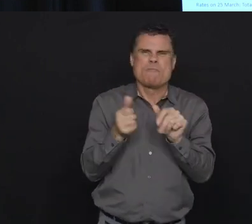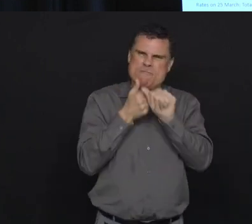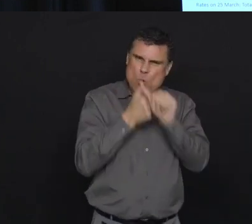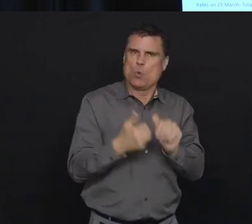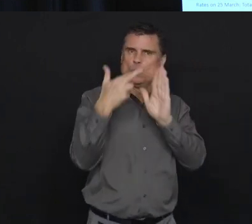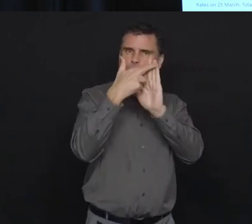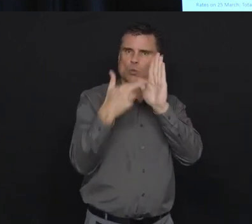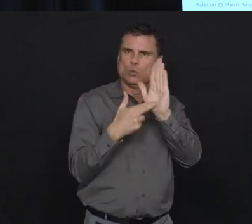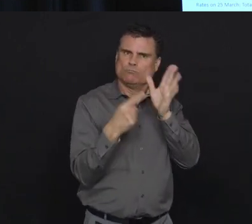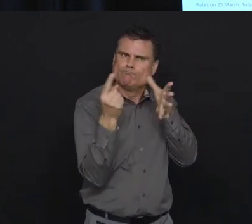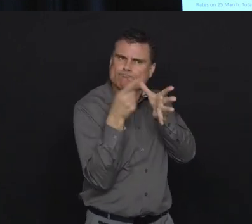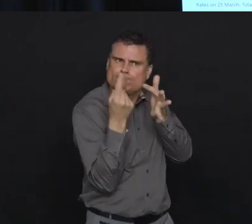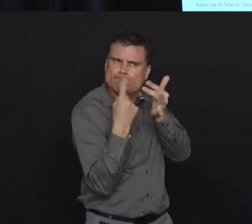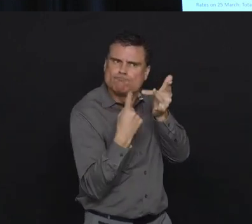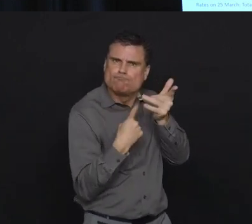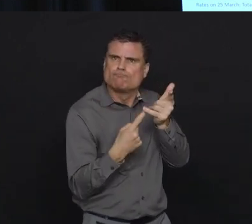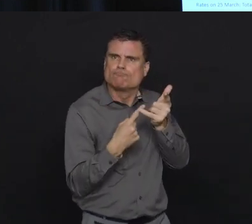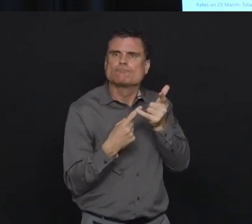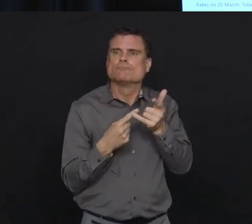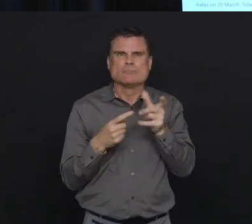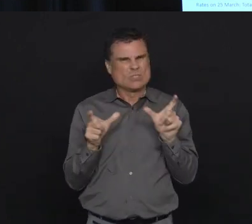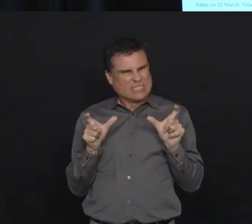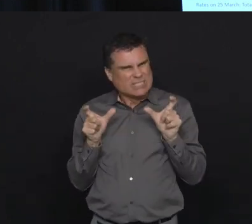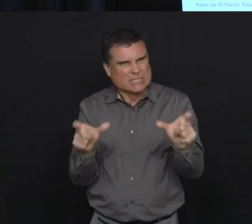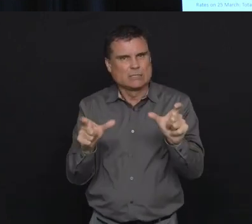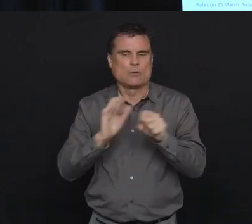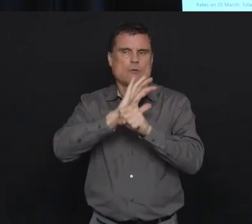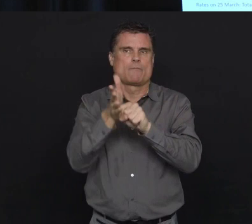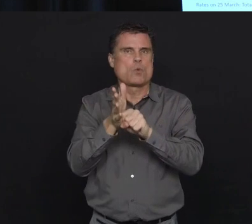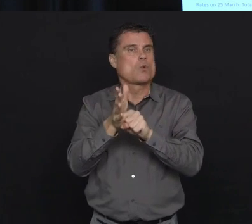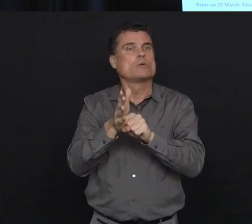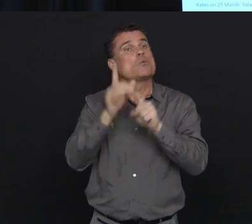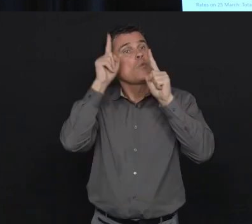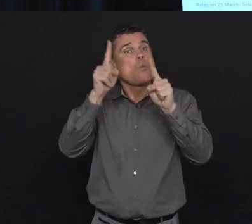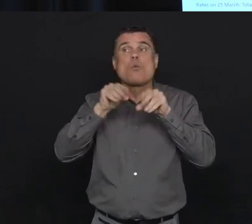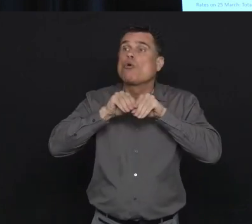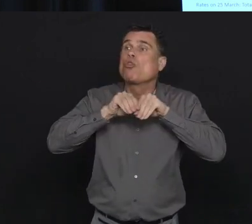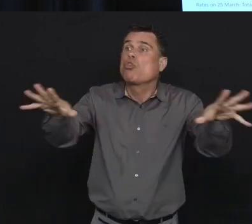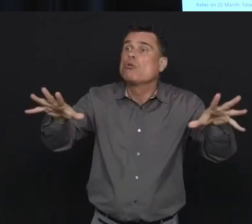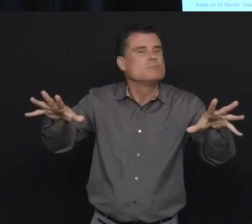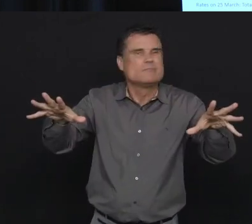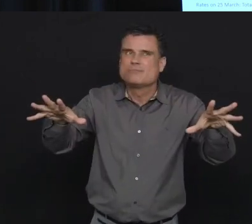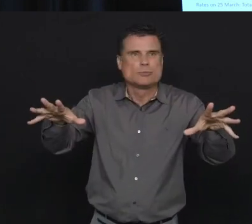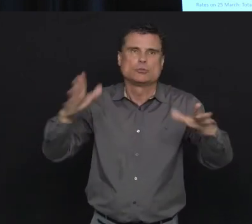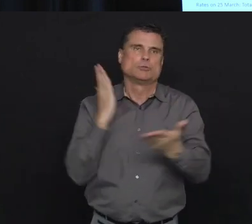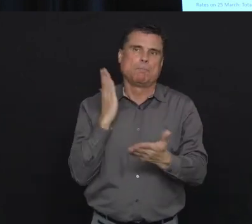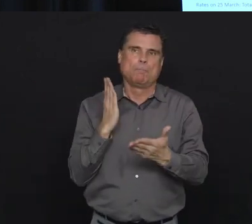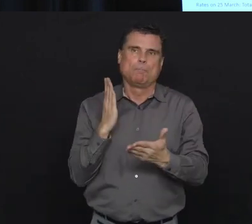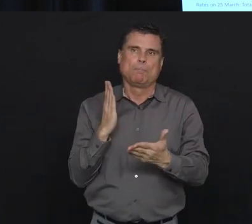so that we can continue to prevent the transmission in our communities, continue to separate and stop those chains of transmission